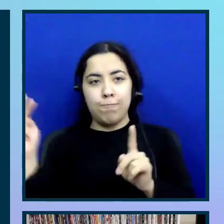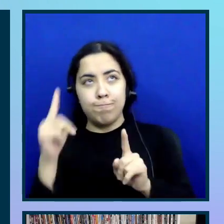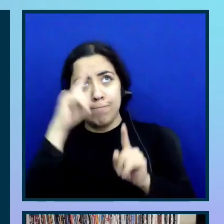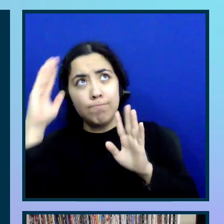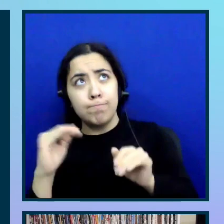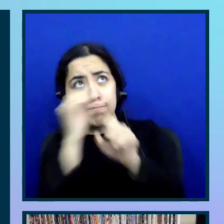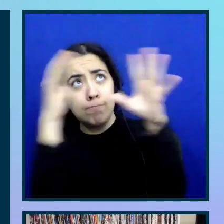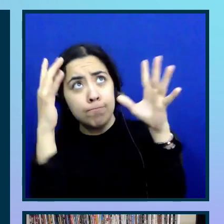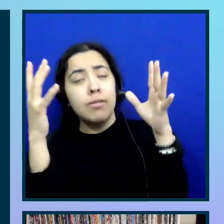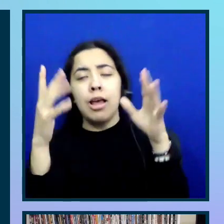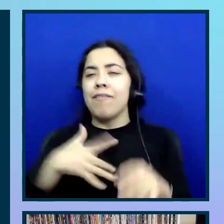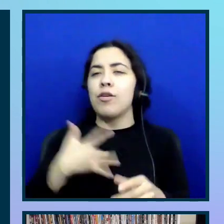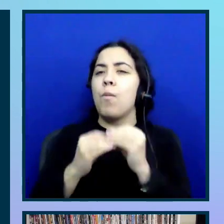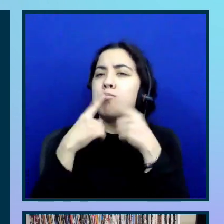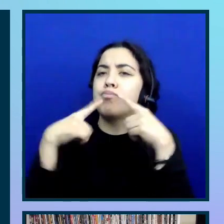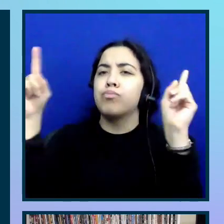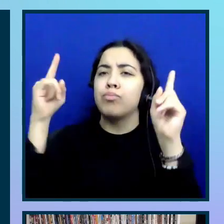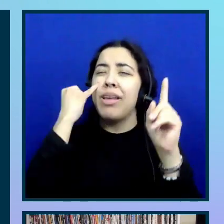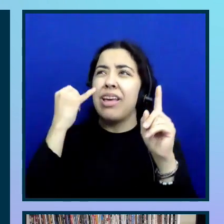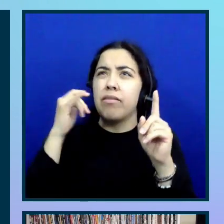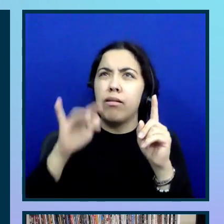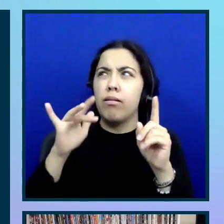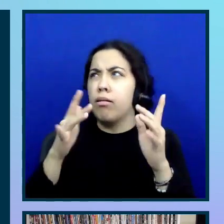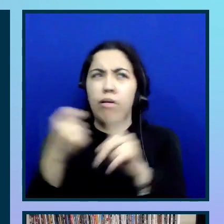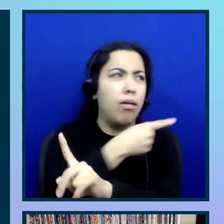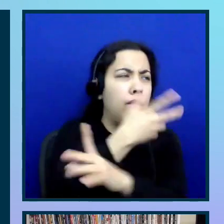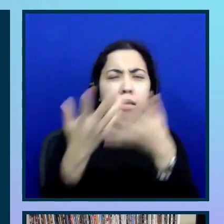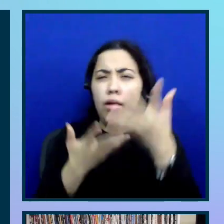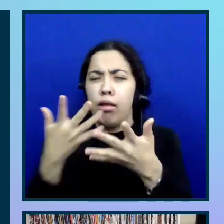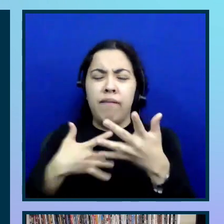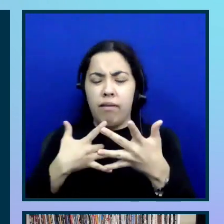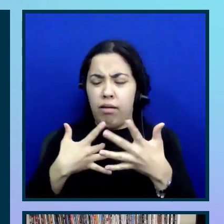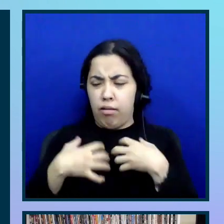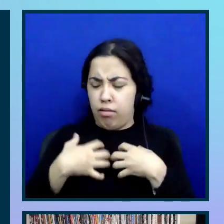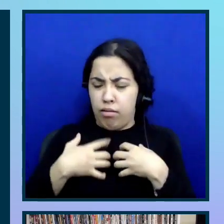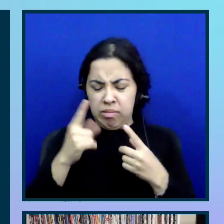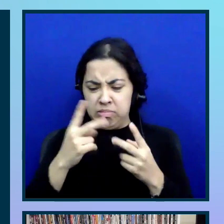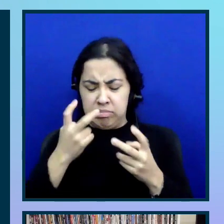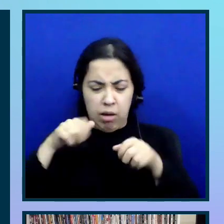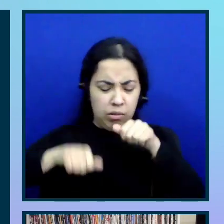Without this feeling, self-doubt may sink in. The user may start to question the quality of the app they're using,